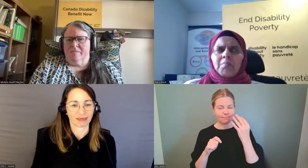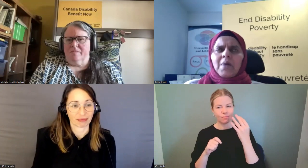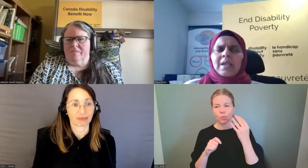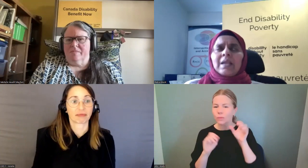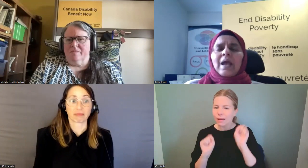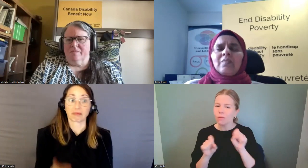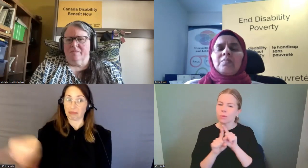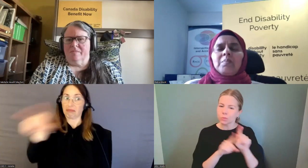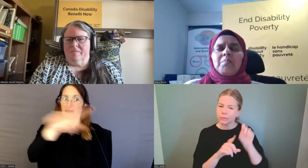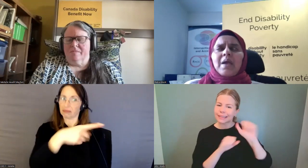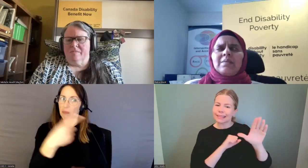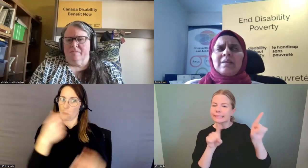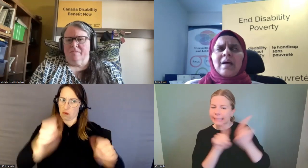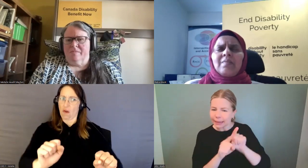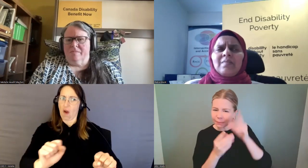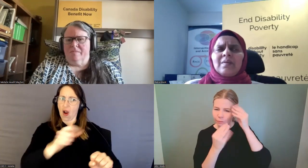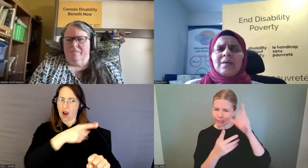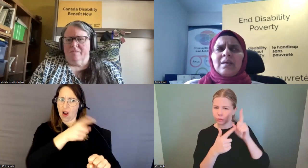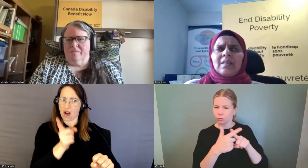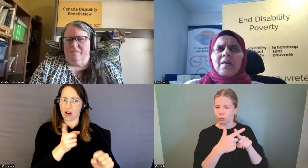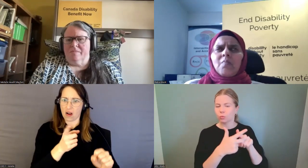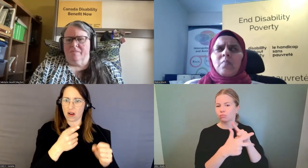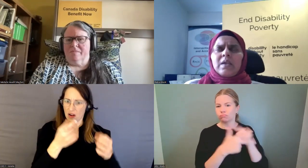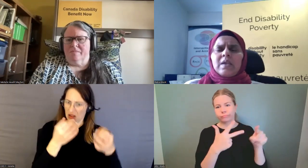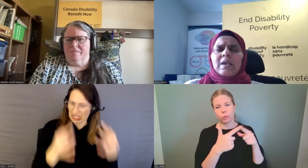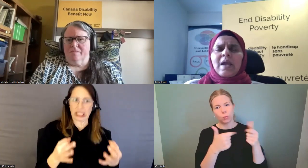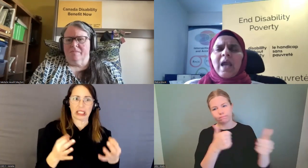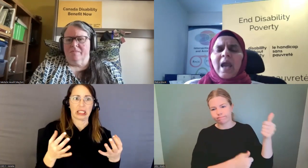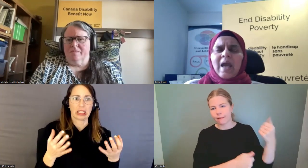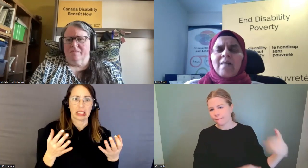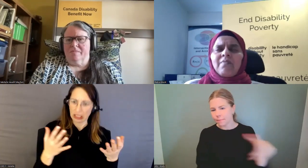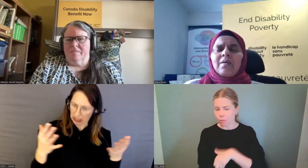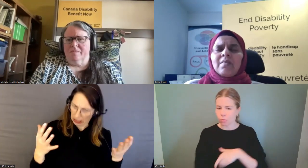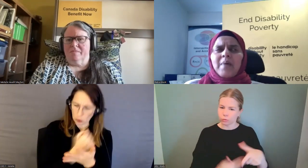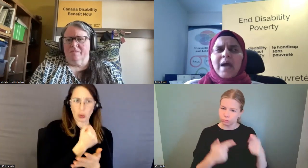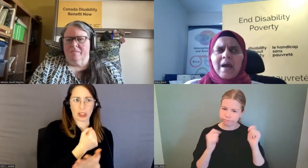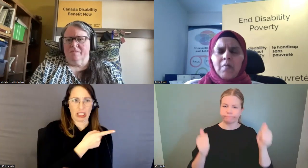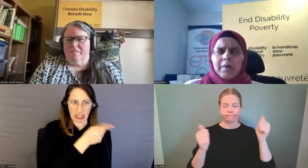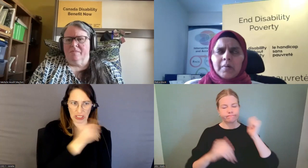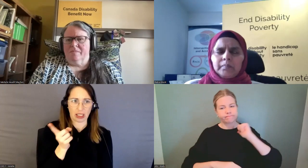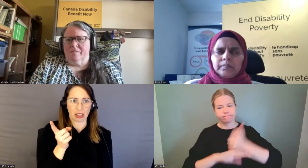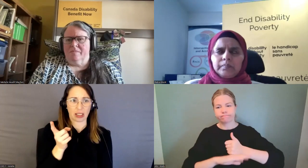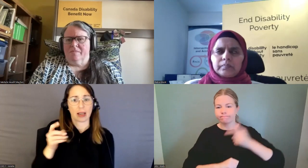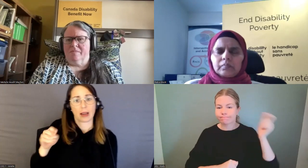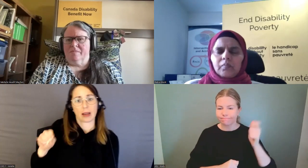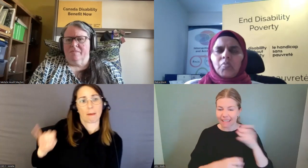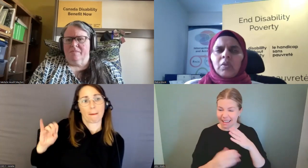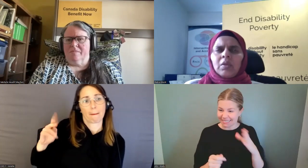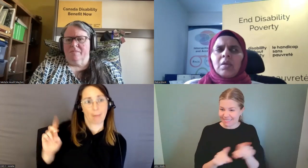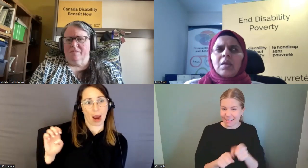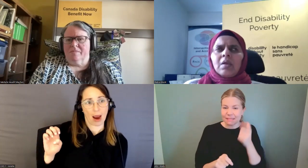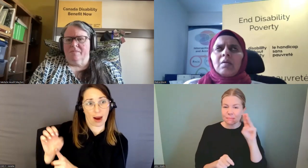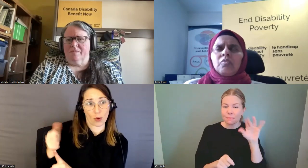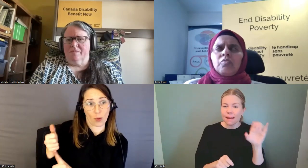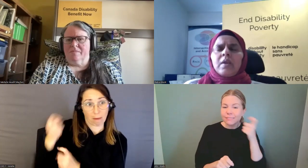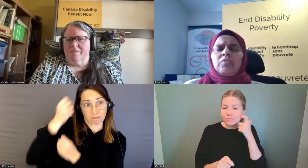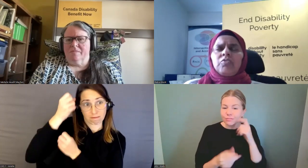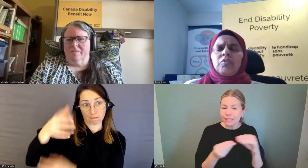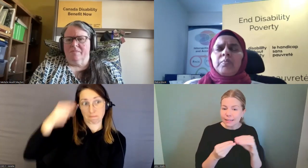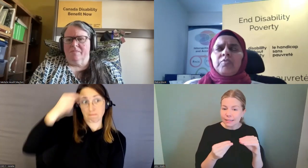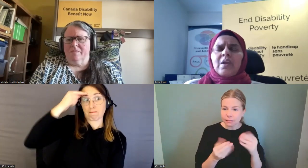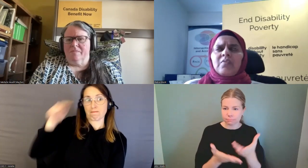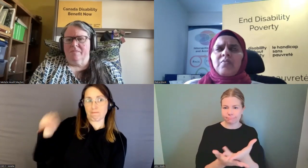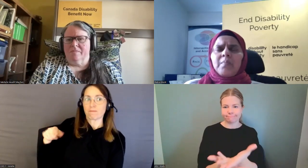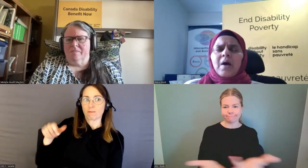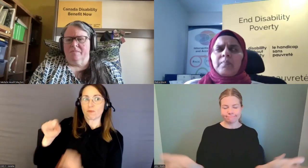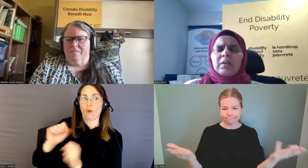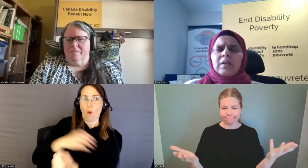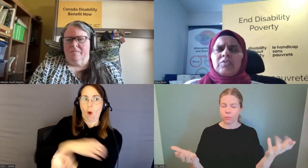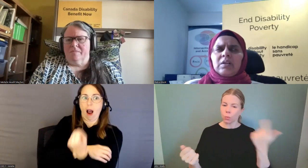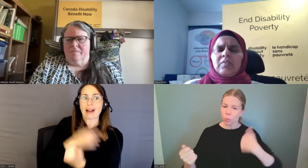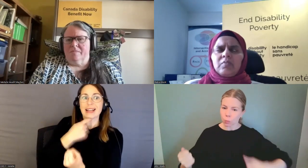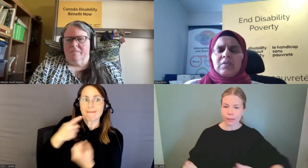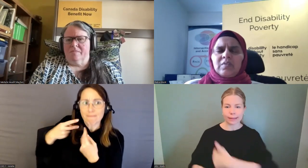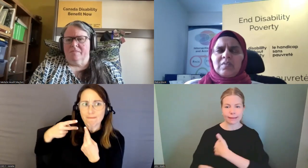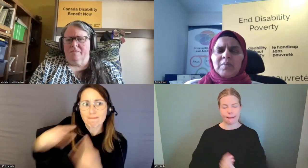MIKE HAS REMINDED US THAT WE HAVE THE POWER. 22% OF OUR POPULATION LIVES WITH A DISABILITY.